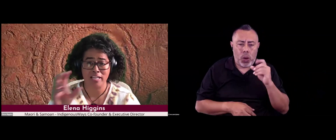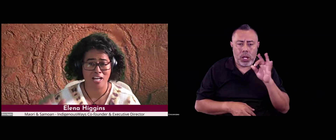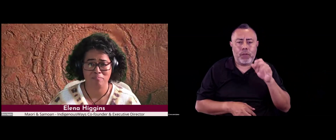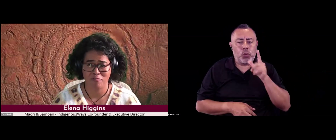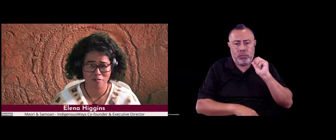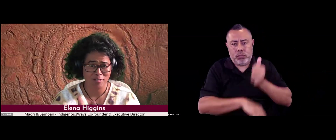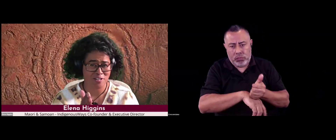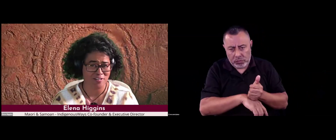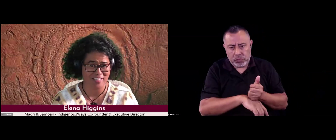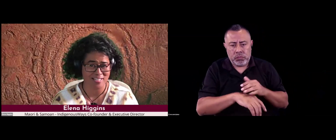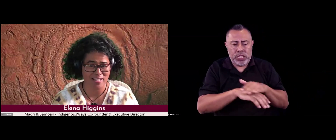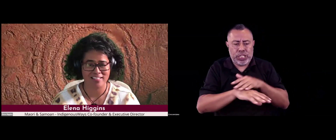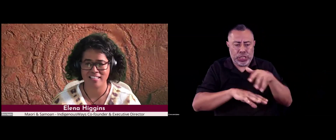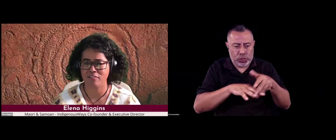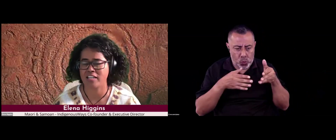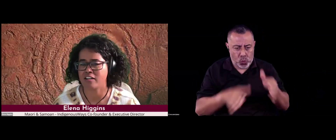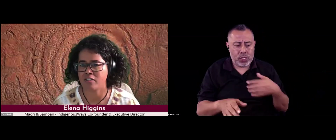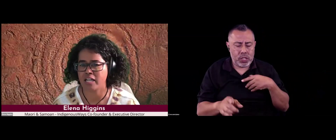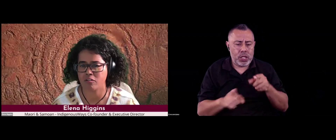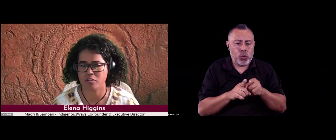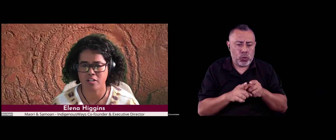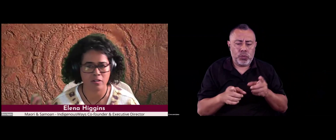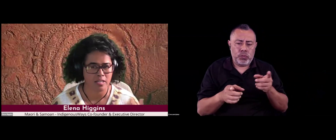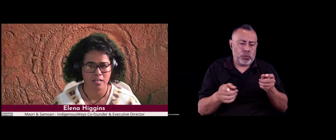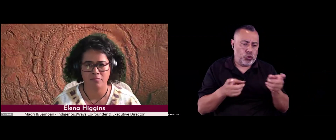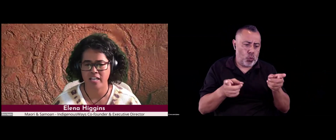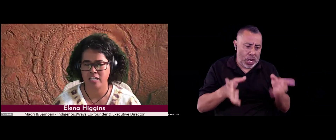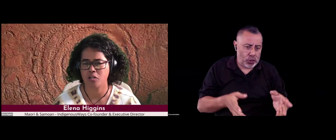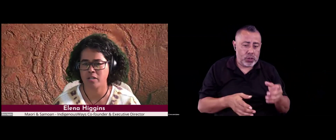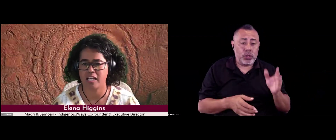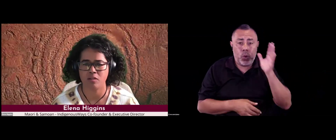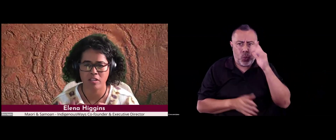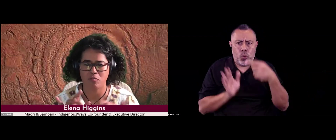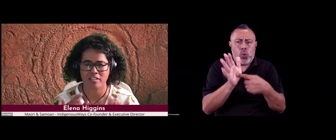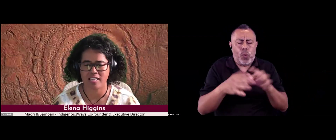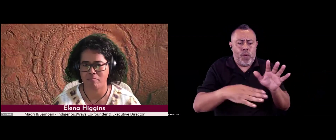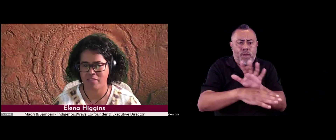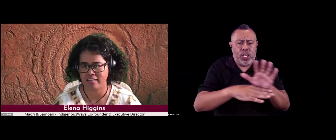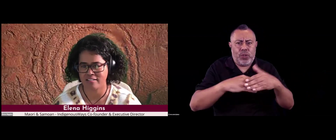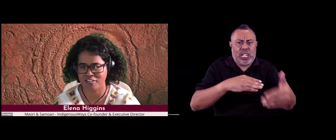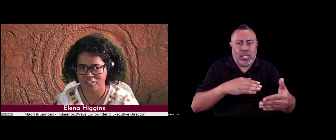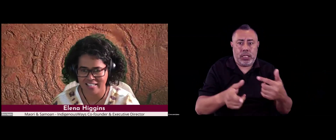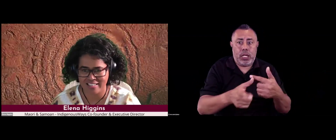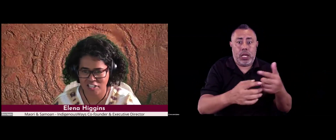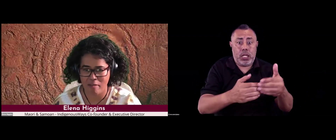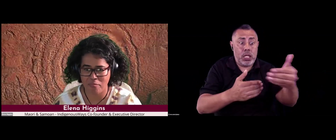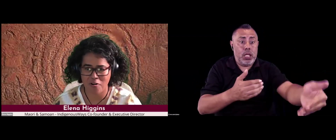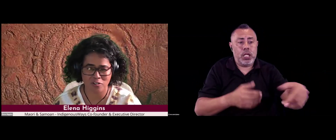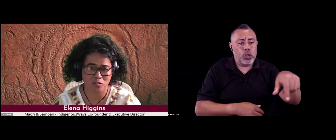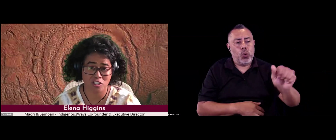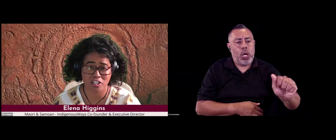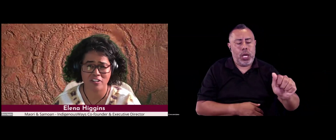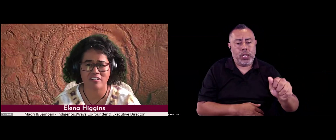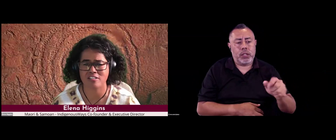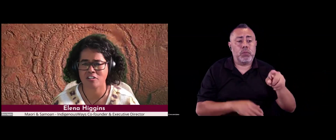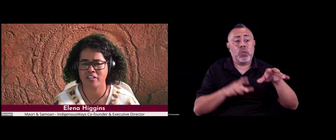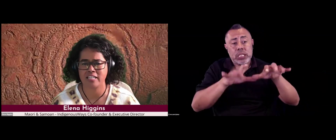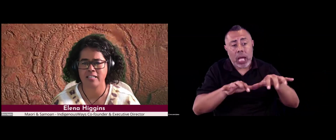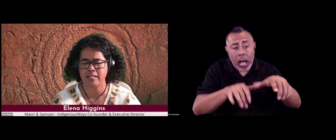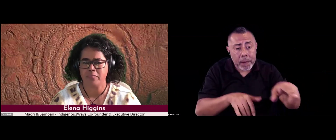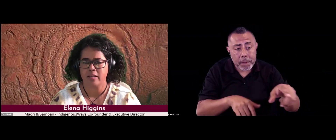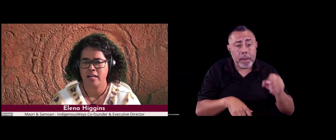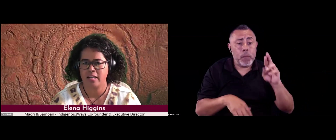So just summing up before we show you this amazing video and also inviting Q&A whether you want to tap that into the chat box or share it on screen.